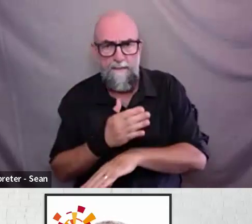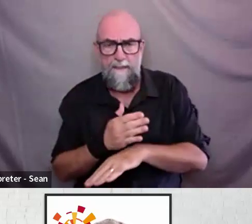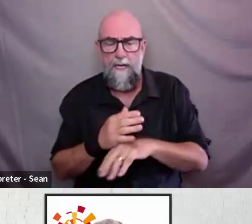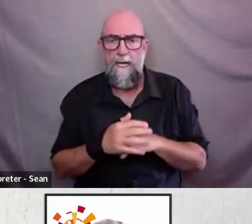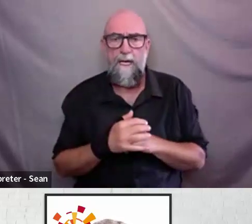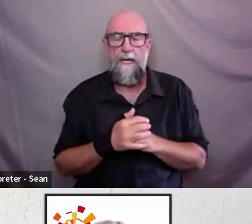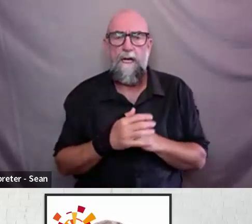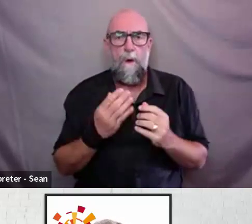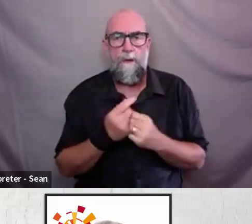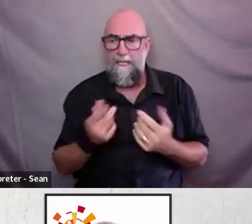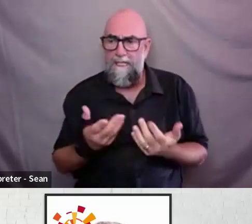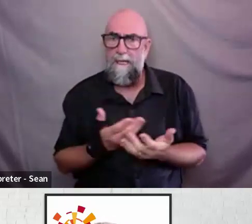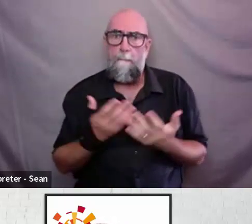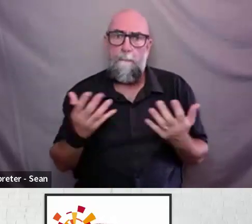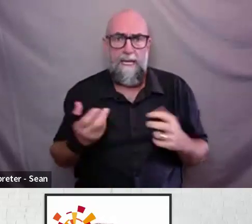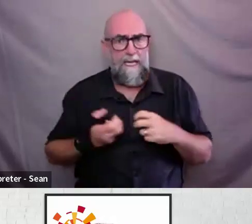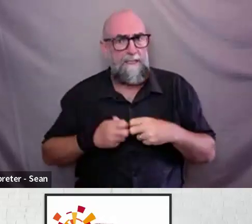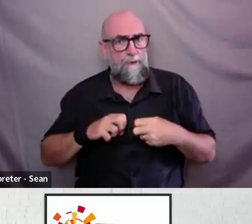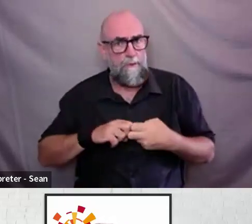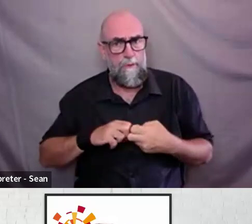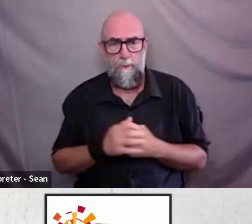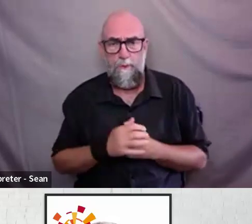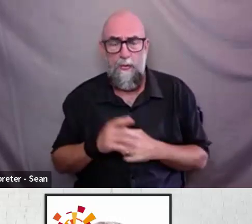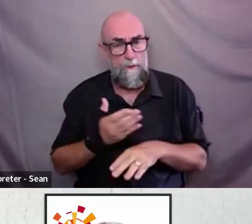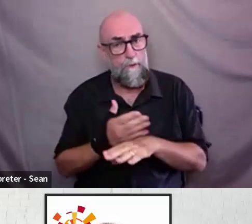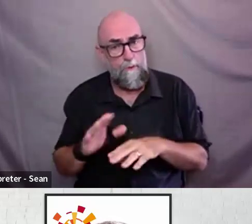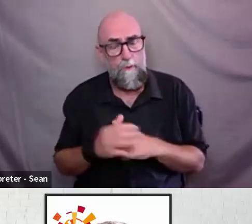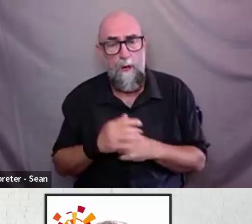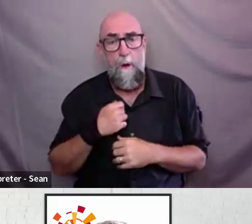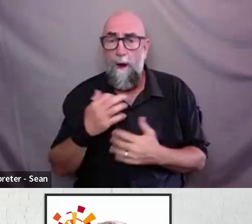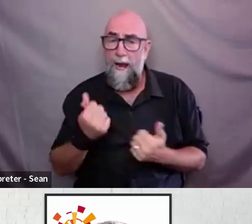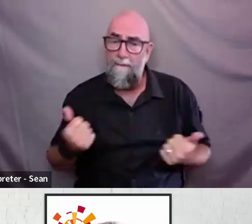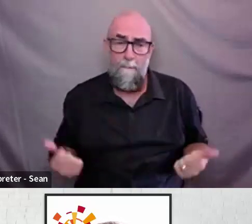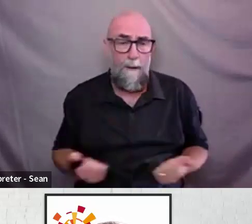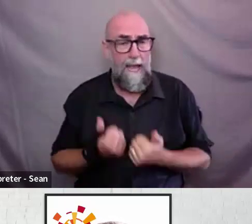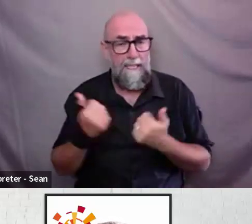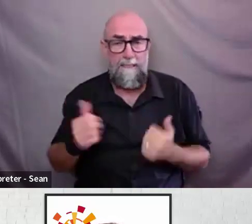and me and lots of other people who have a lot of practice in this space,